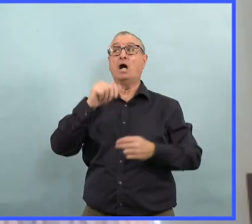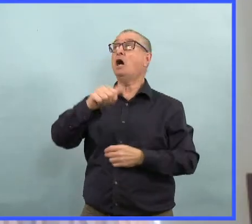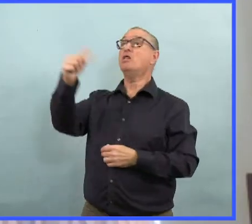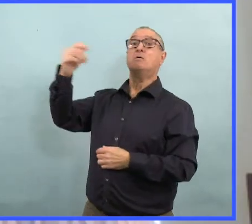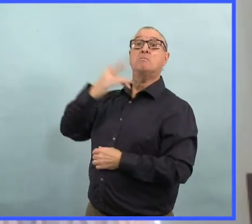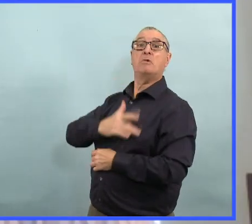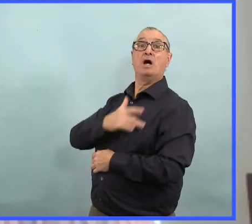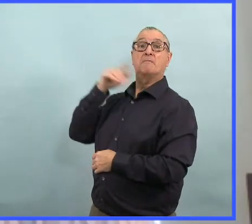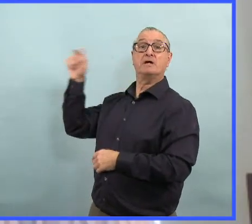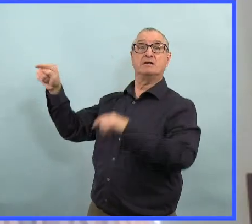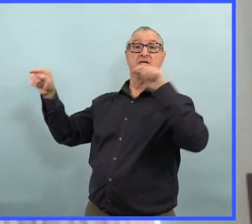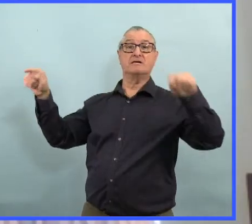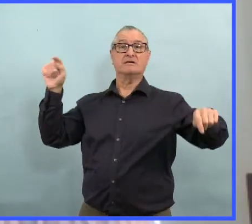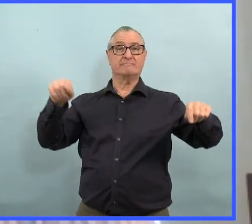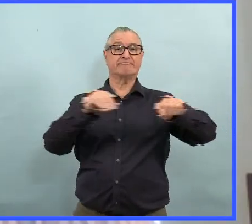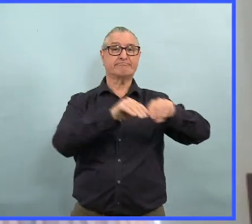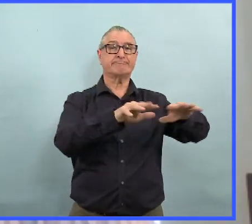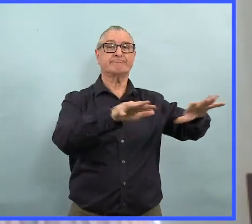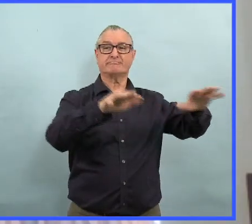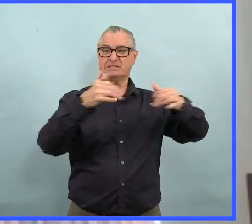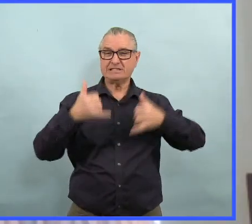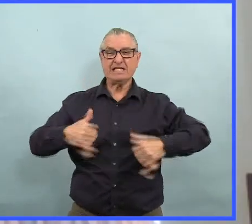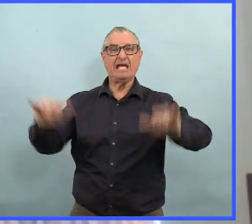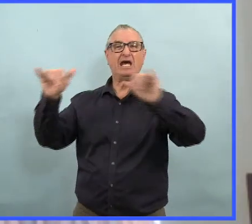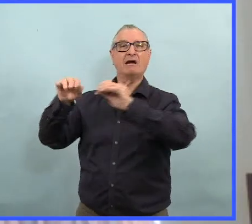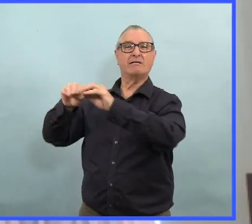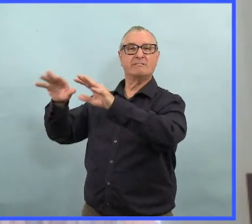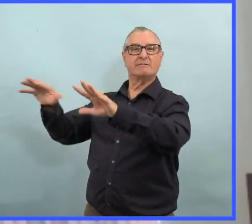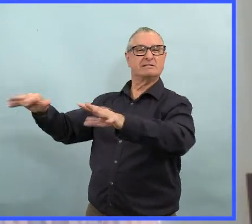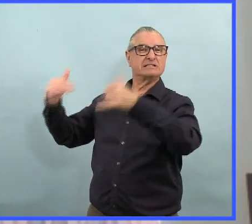dealing with here right now and then of course following what's uh what's most